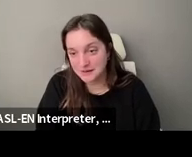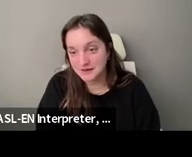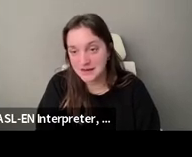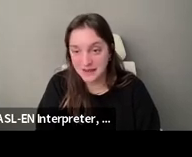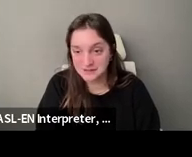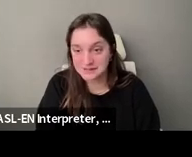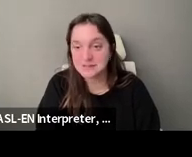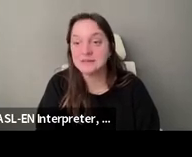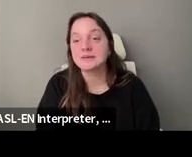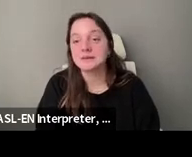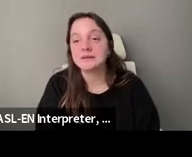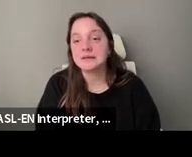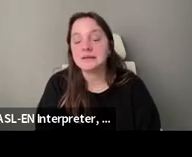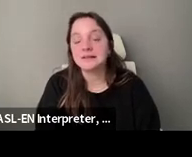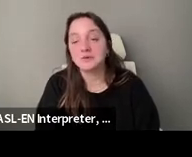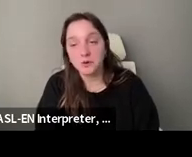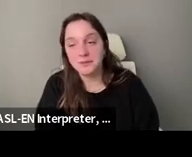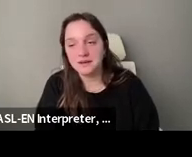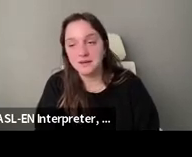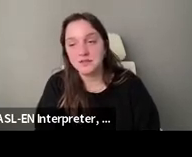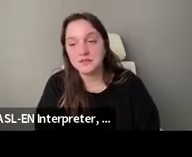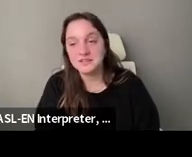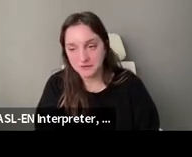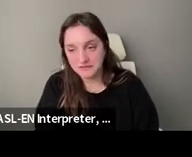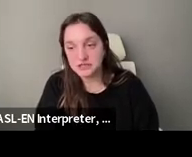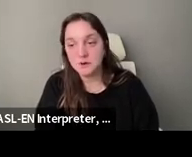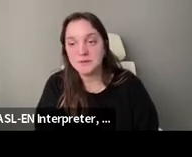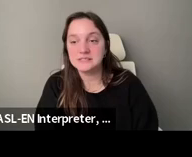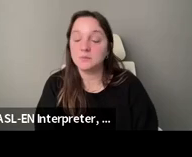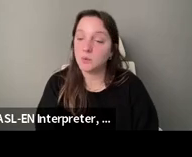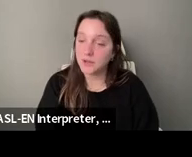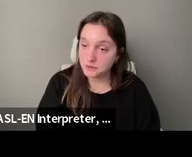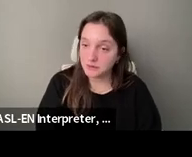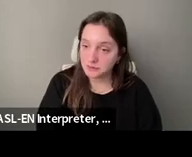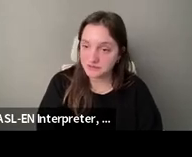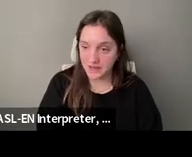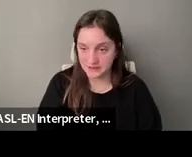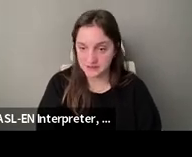happened next. The woman -- the deaf refugee woman said can you